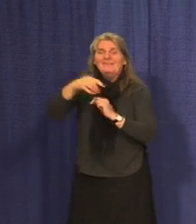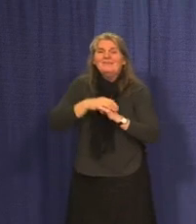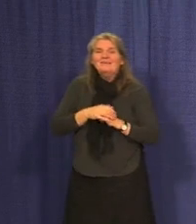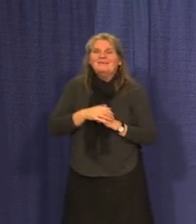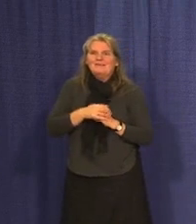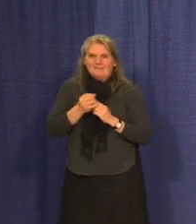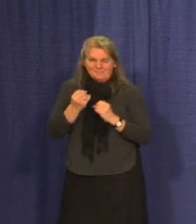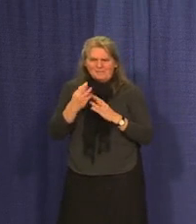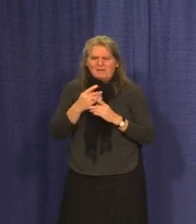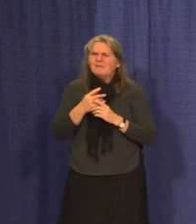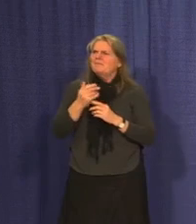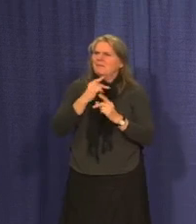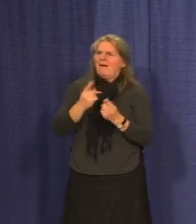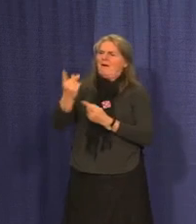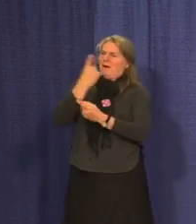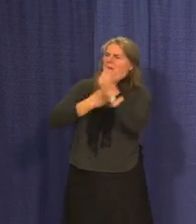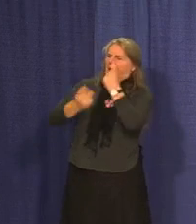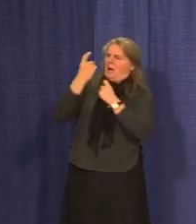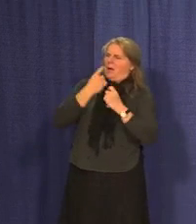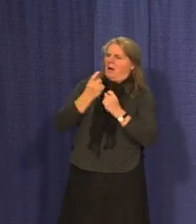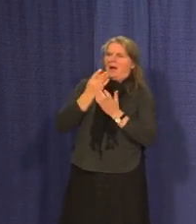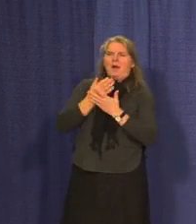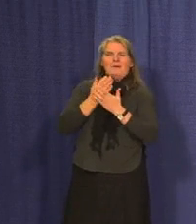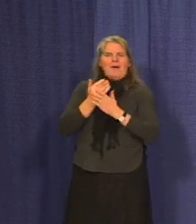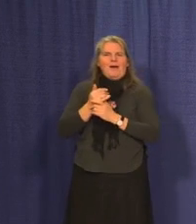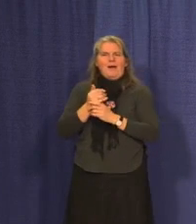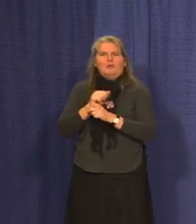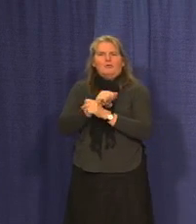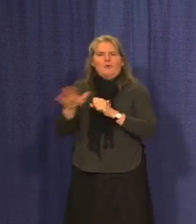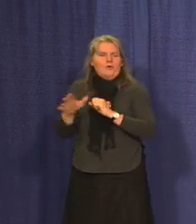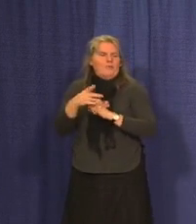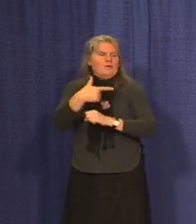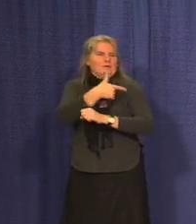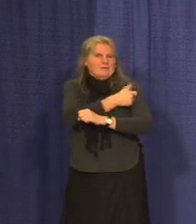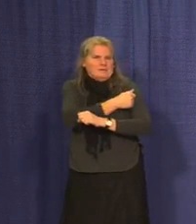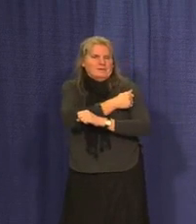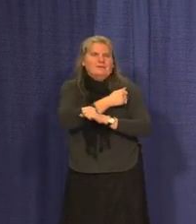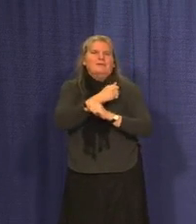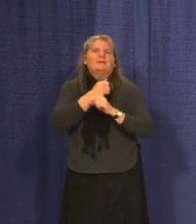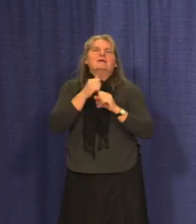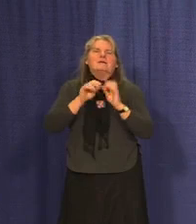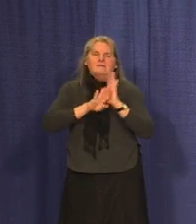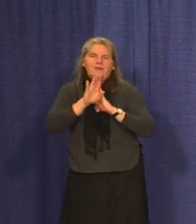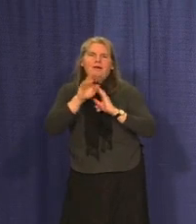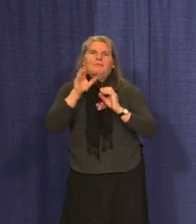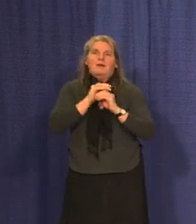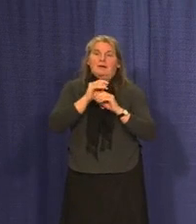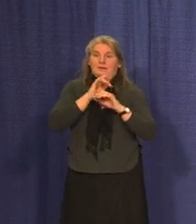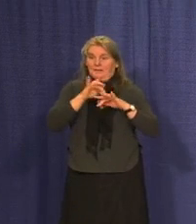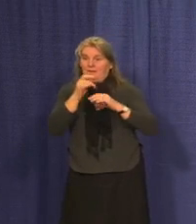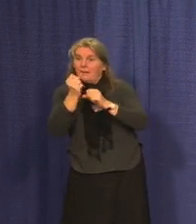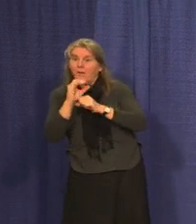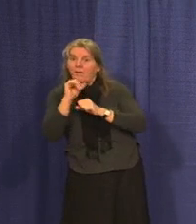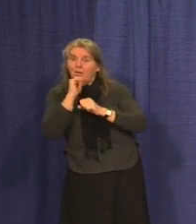pipeline. I am receiving many great questions about vaccine development and availability, but as we work through the